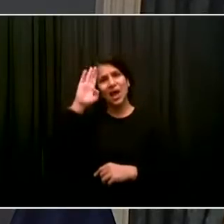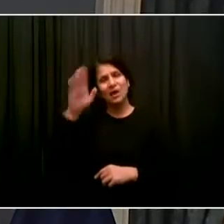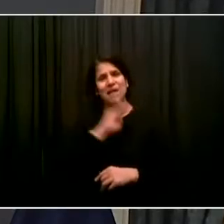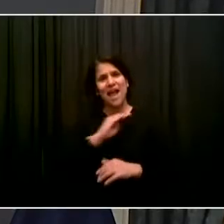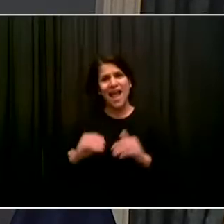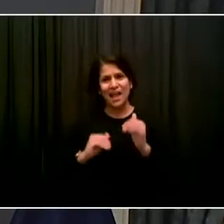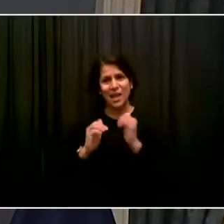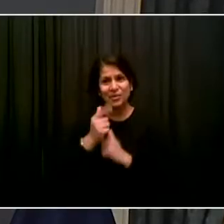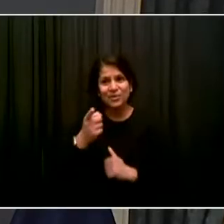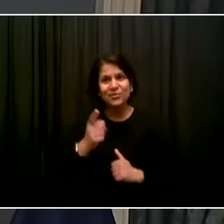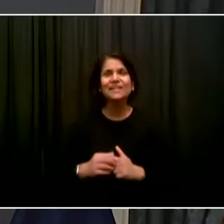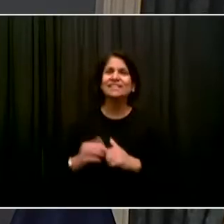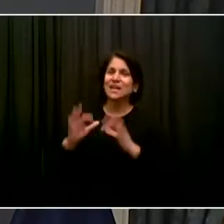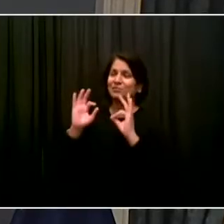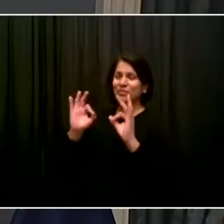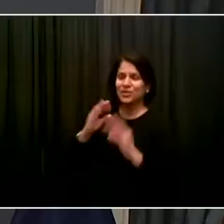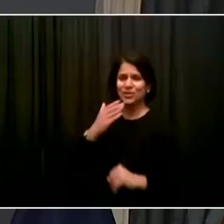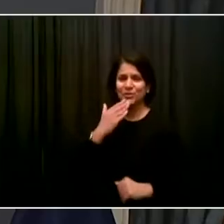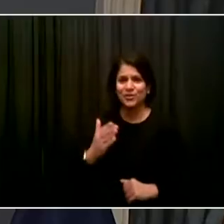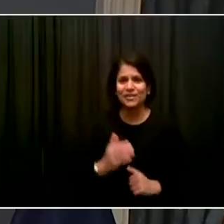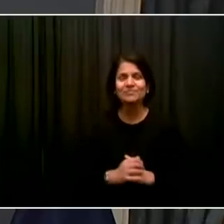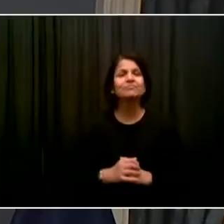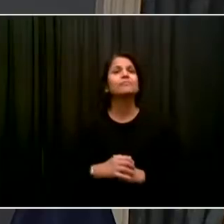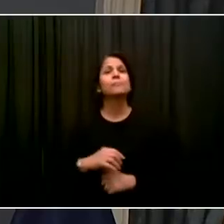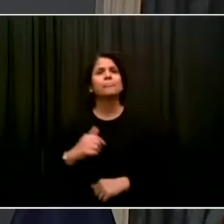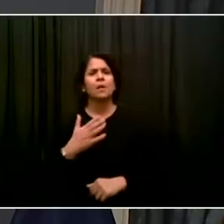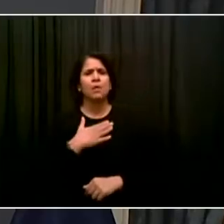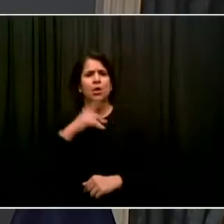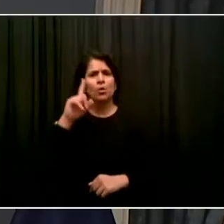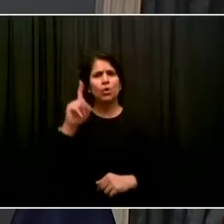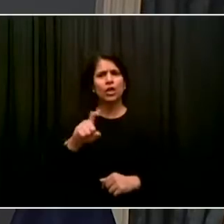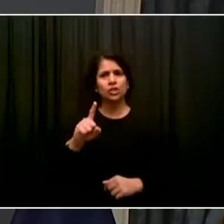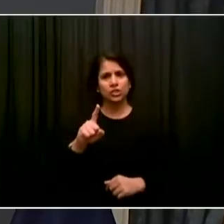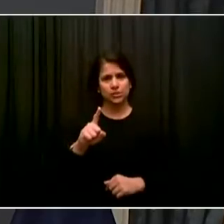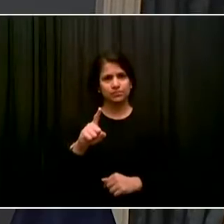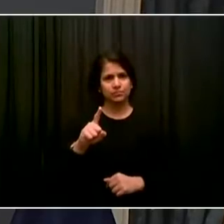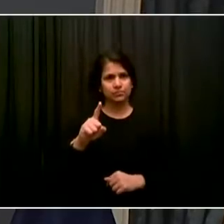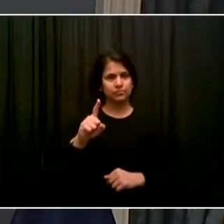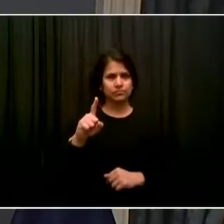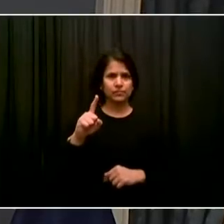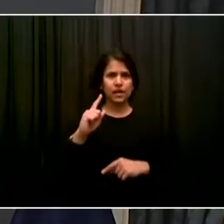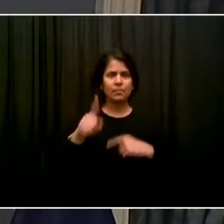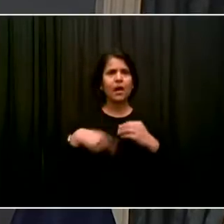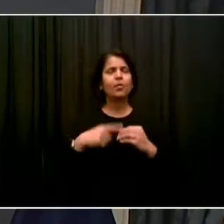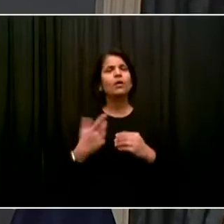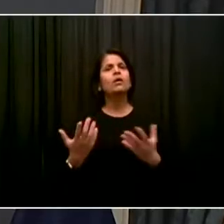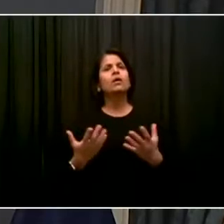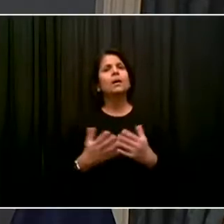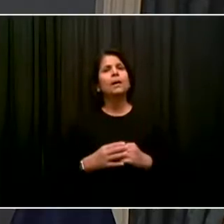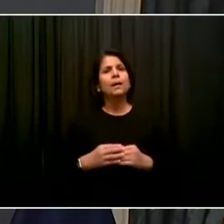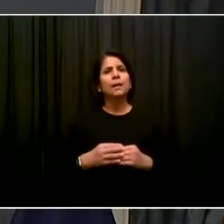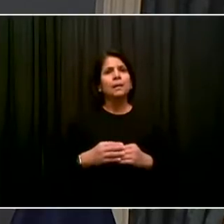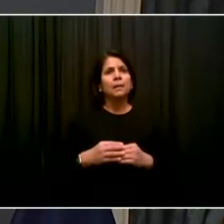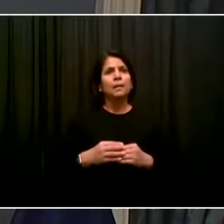Reporter: HELLO MAYOR, HOW